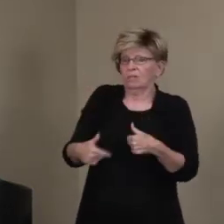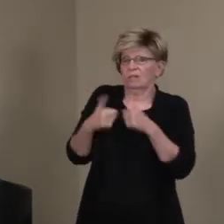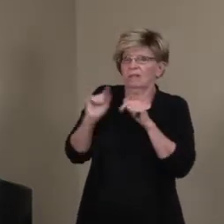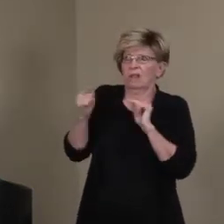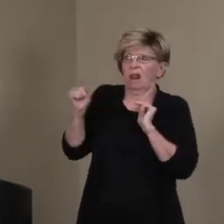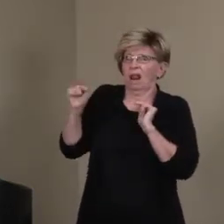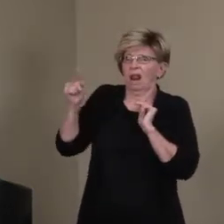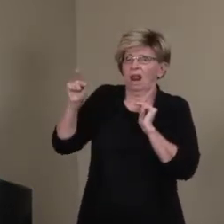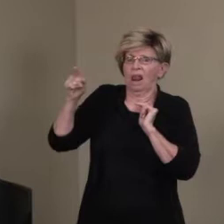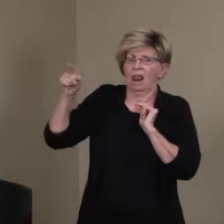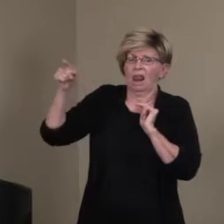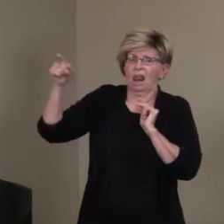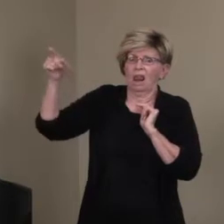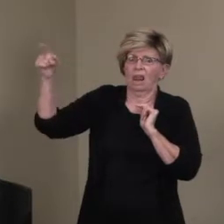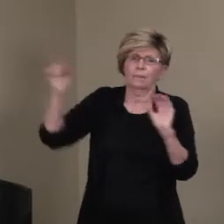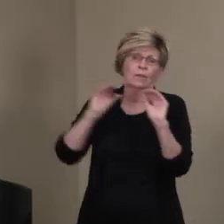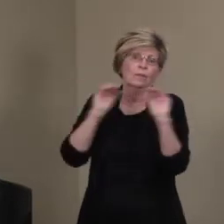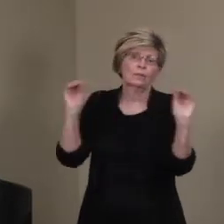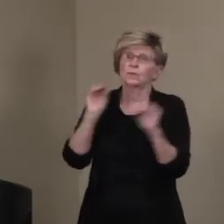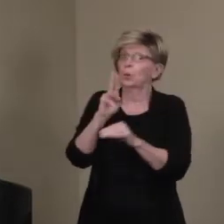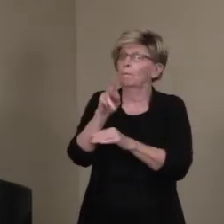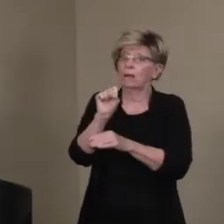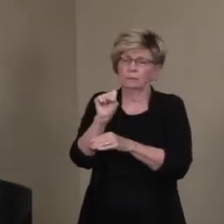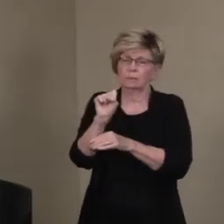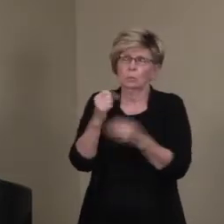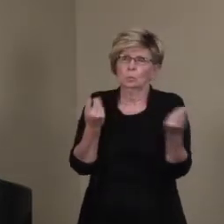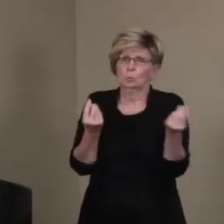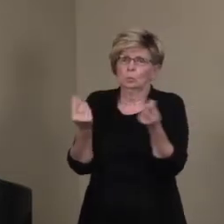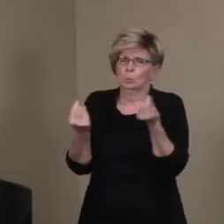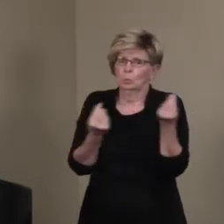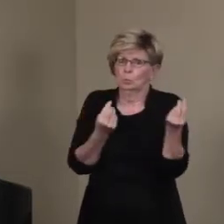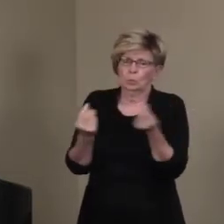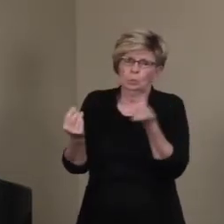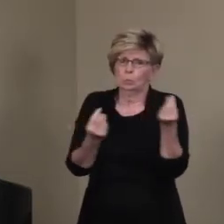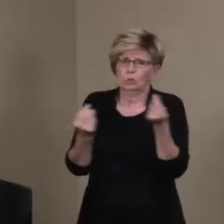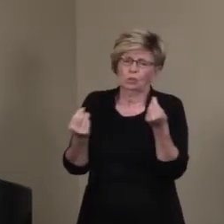bus maybe they live very far away from the bus line and there's no bus line to